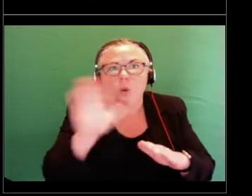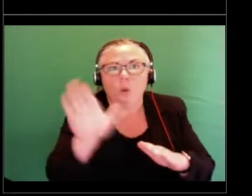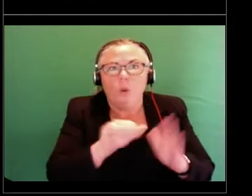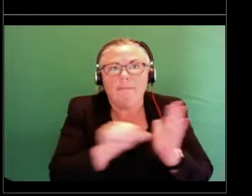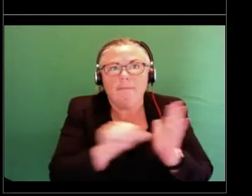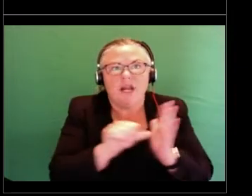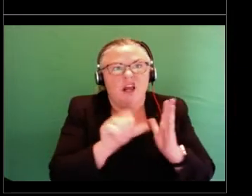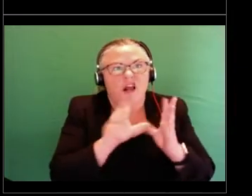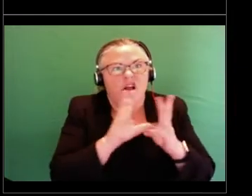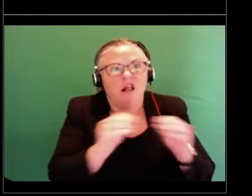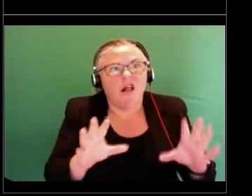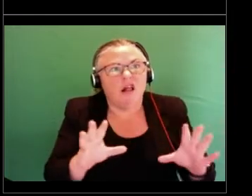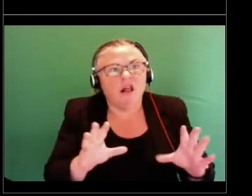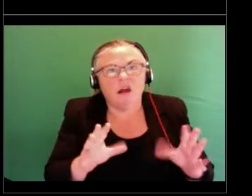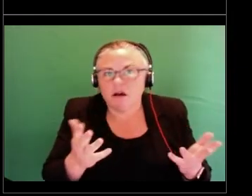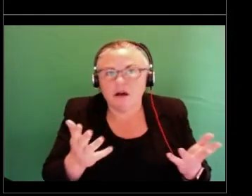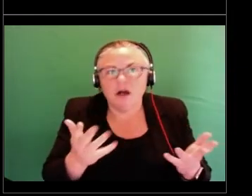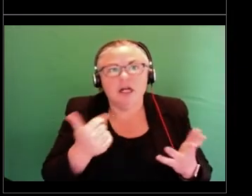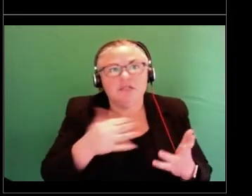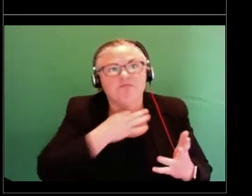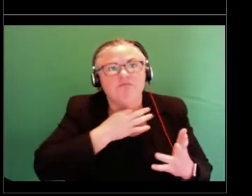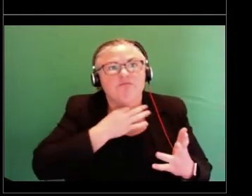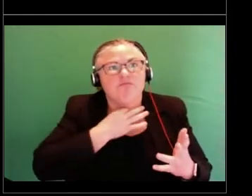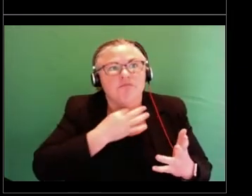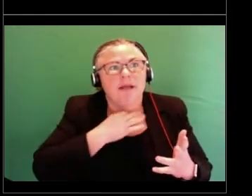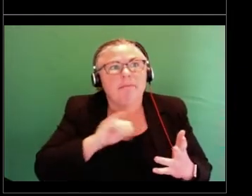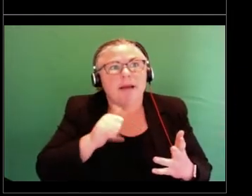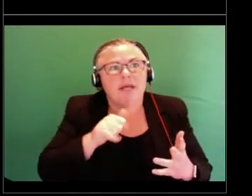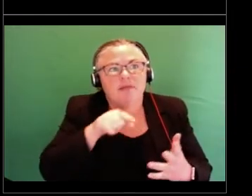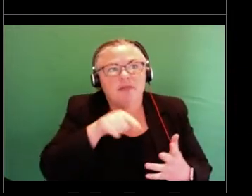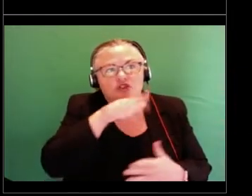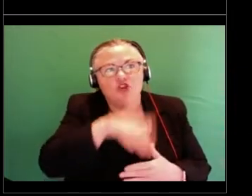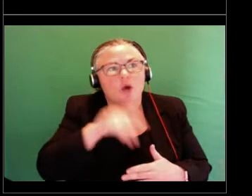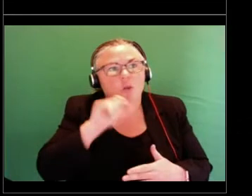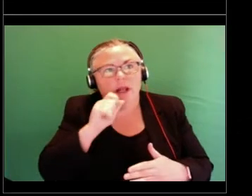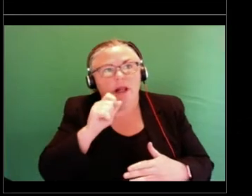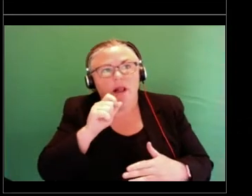We do have the ability three days out from that to provide some advice and assistance as well.